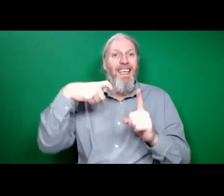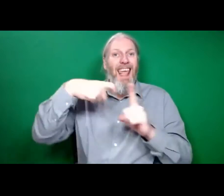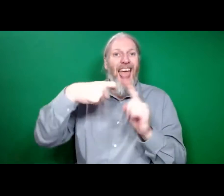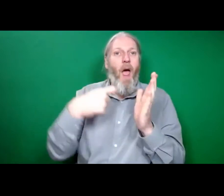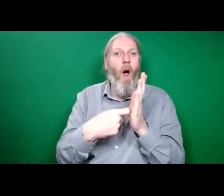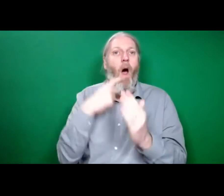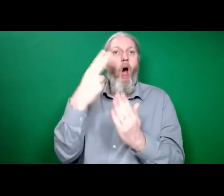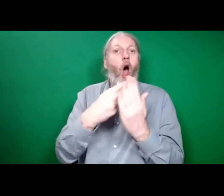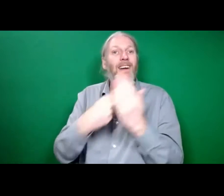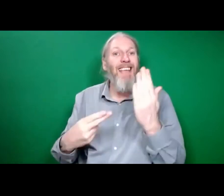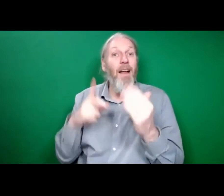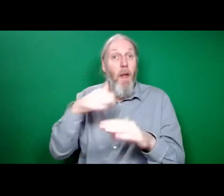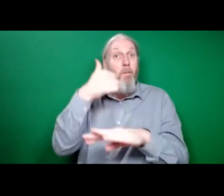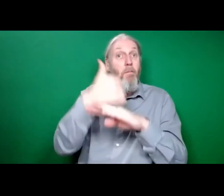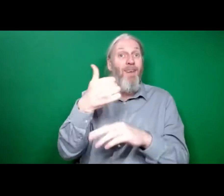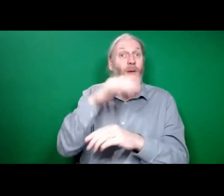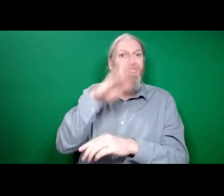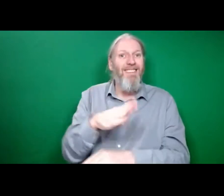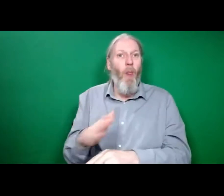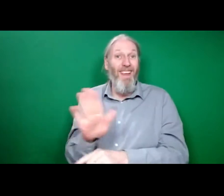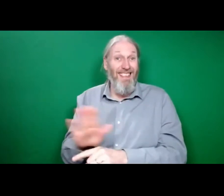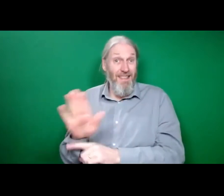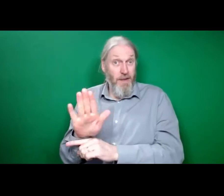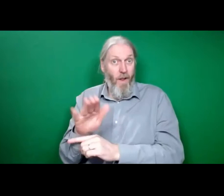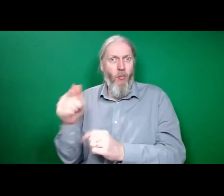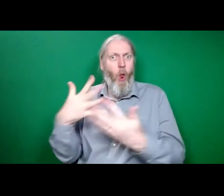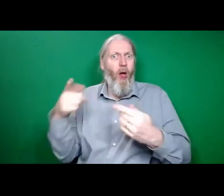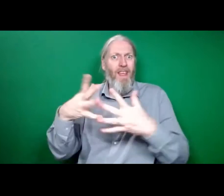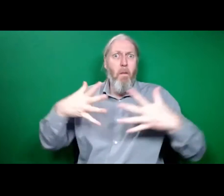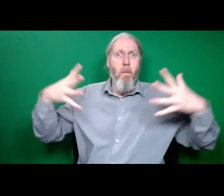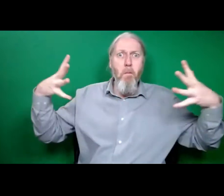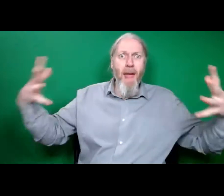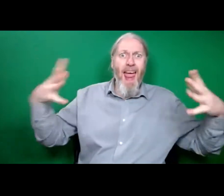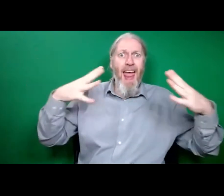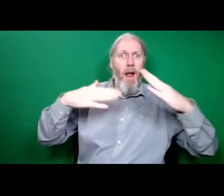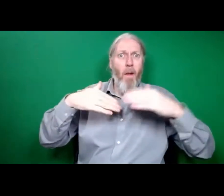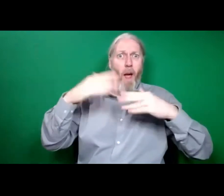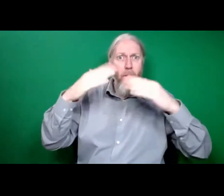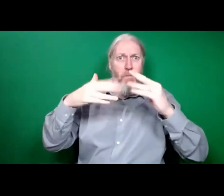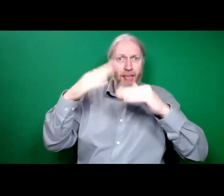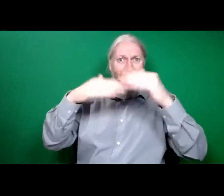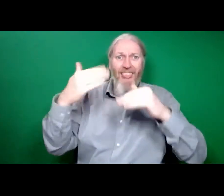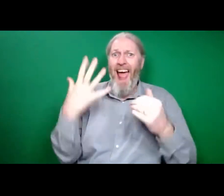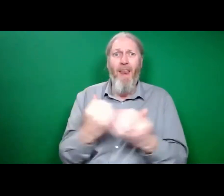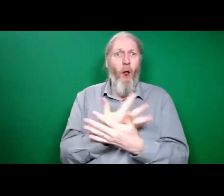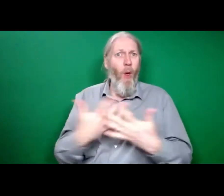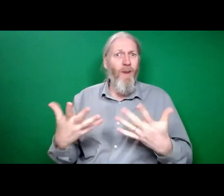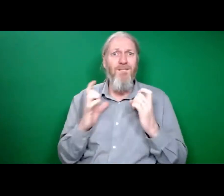the strategic principles that we have put in place can be used as planning levers and that's a really